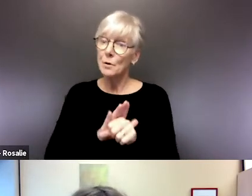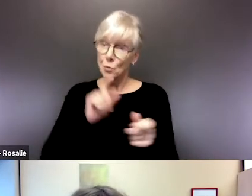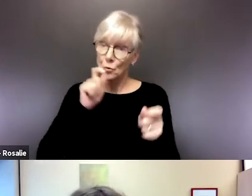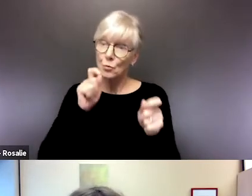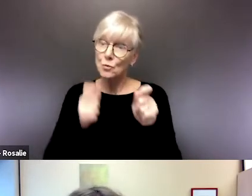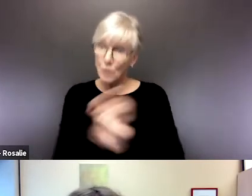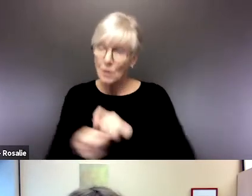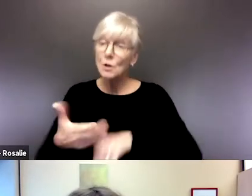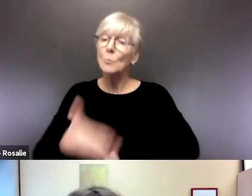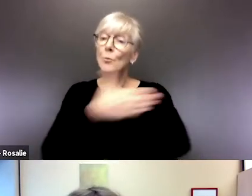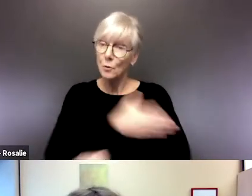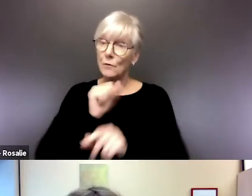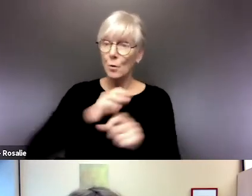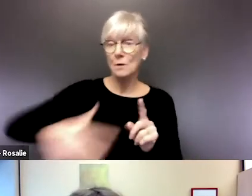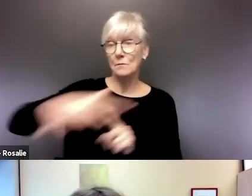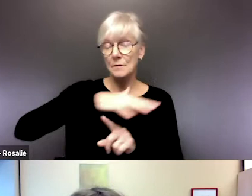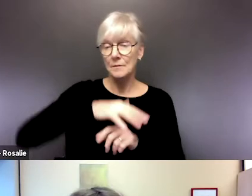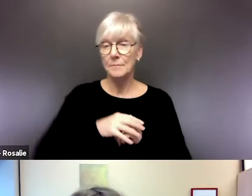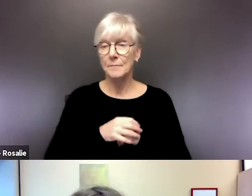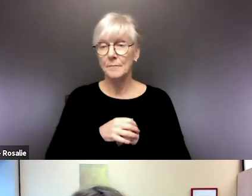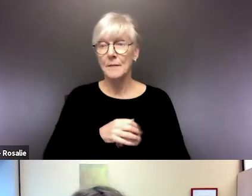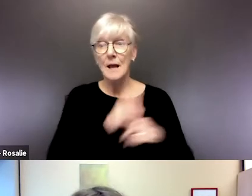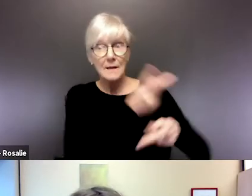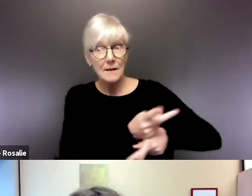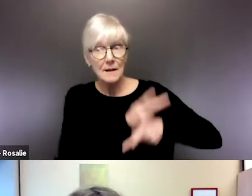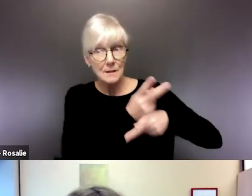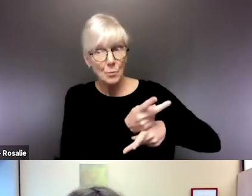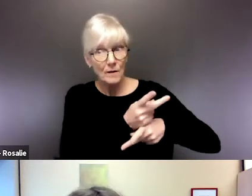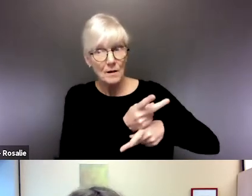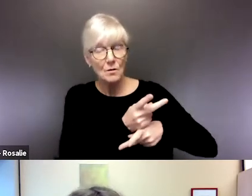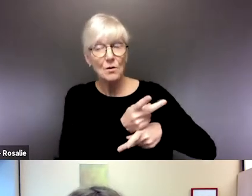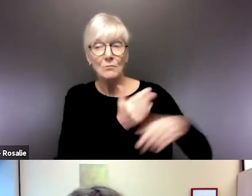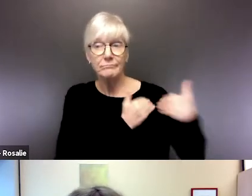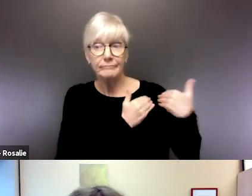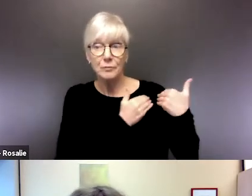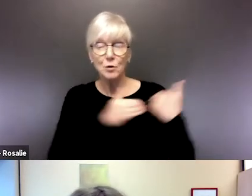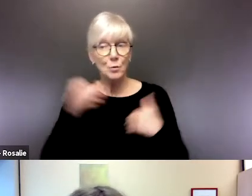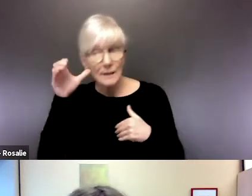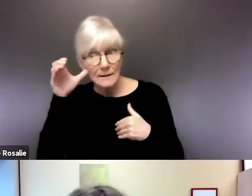The immediate supervisor's ability to listen to the employees work problems depends on the